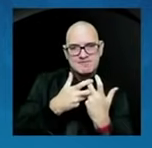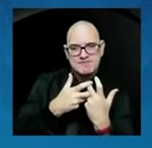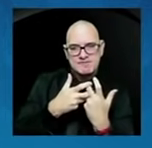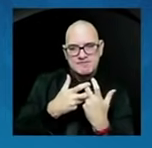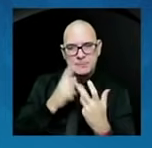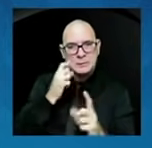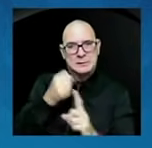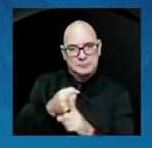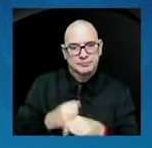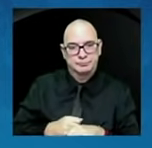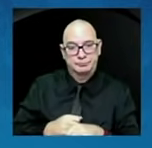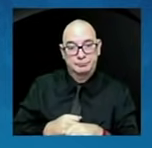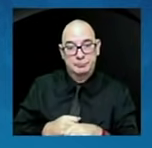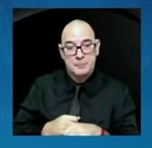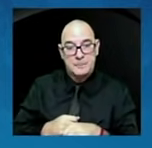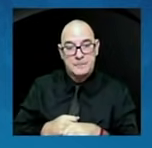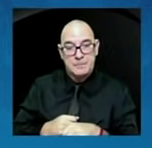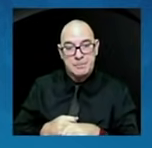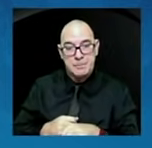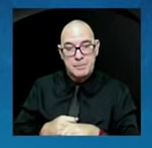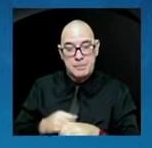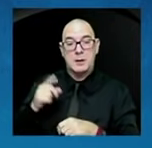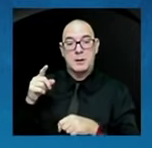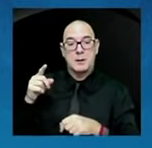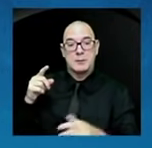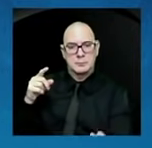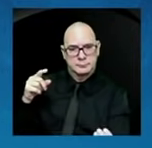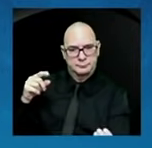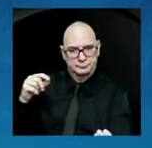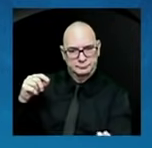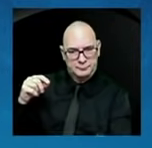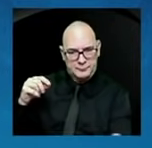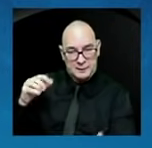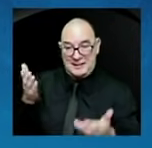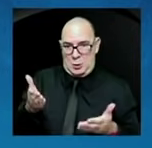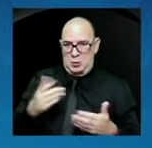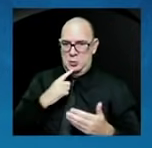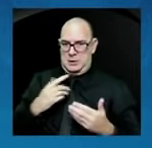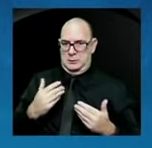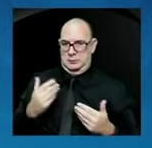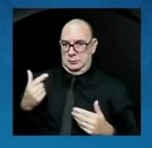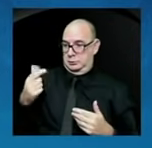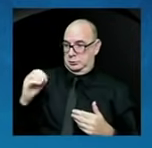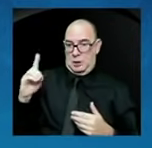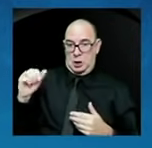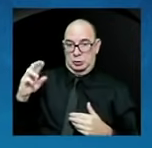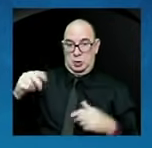TO THE IMPACT.